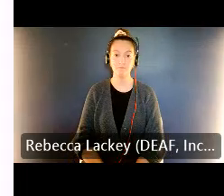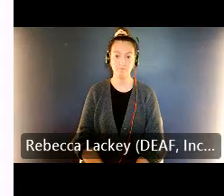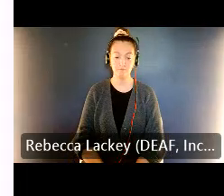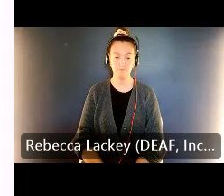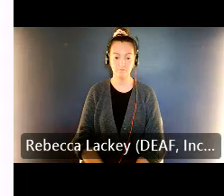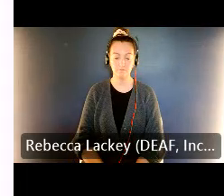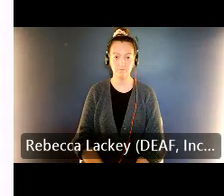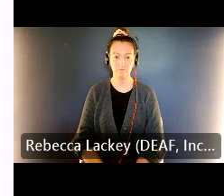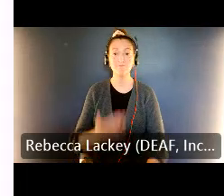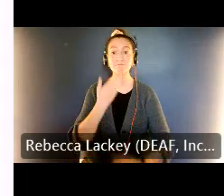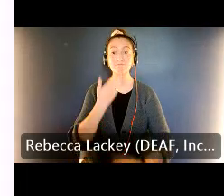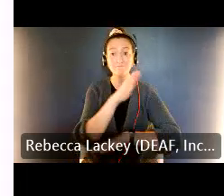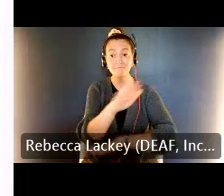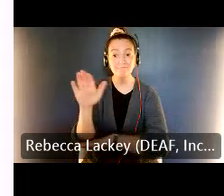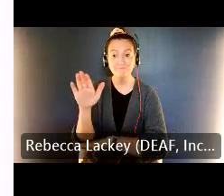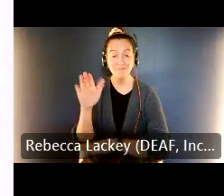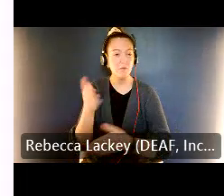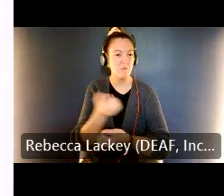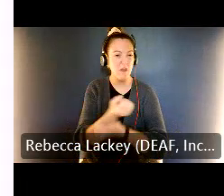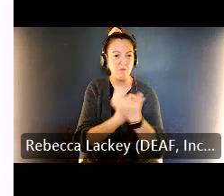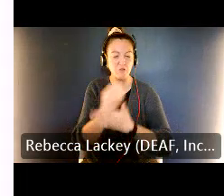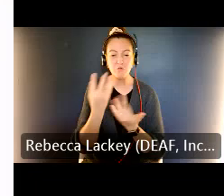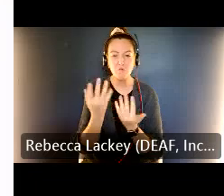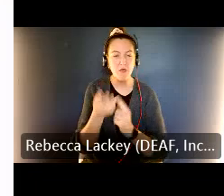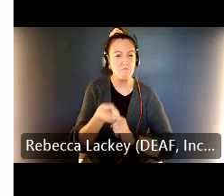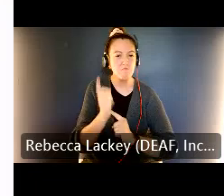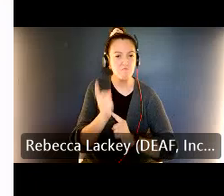Good afternoon, everyone. We're just going to give everybody a couple more minutes to join the meeting.